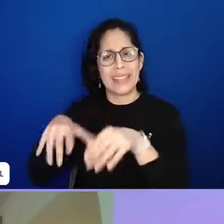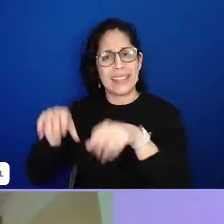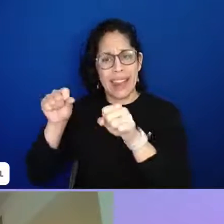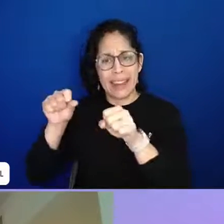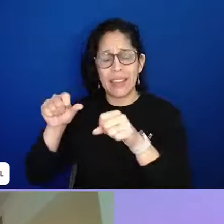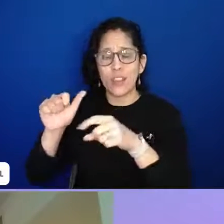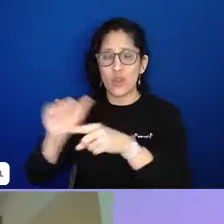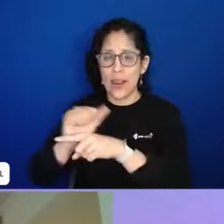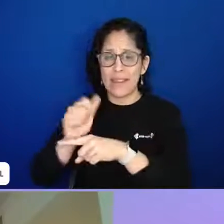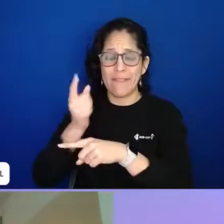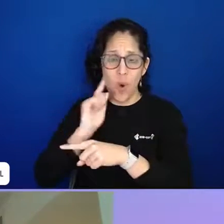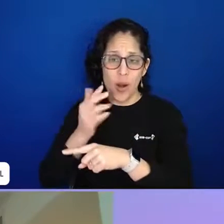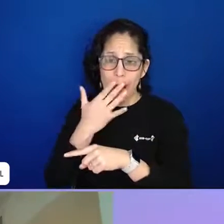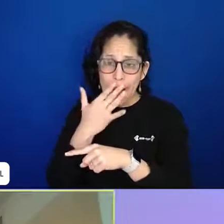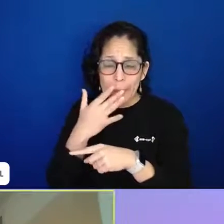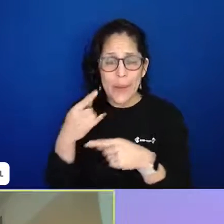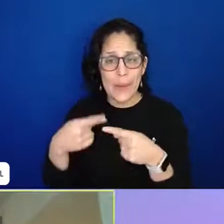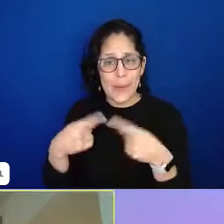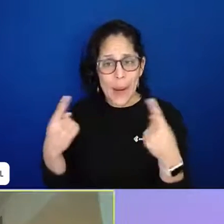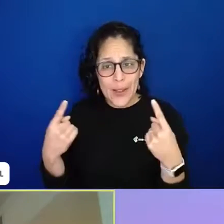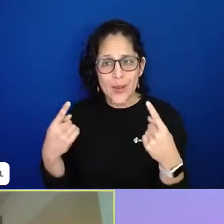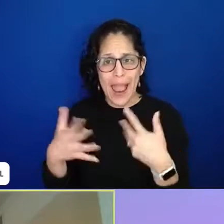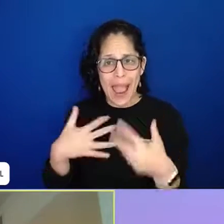the section of a training on color contrast,